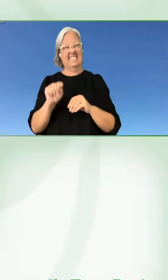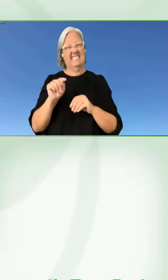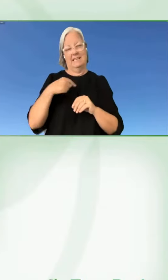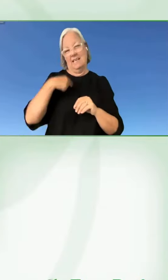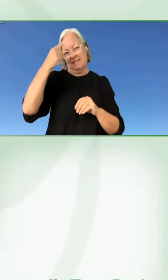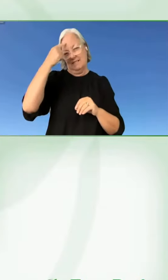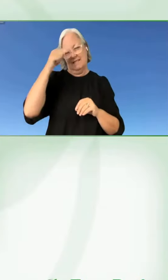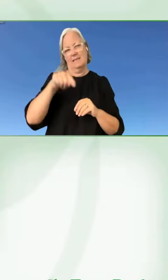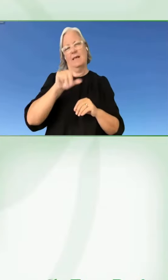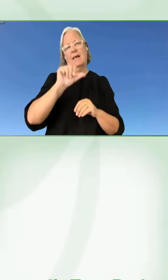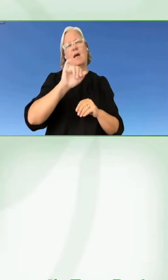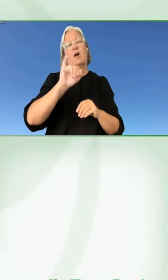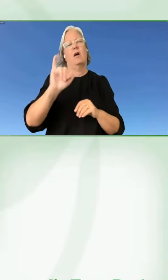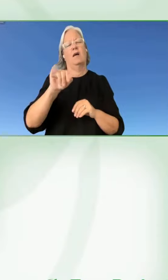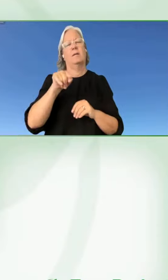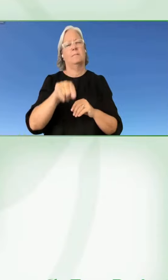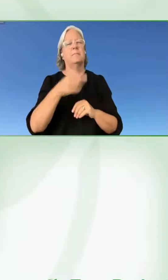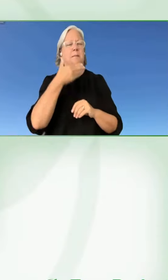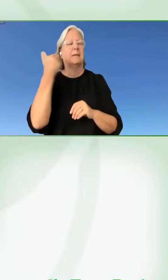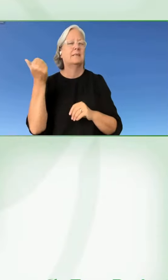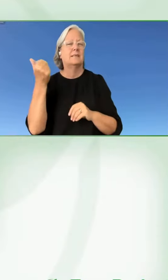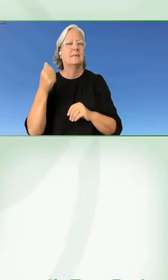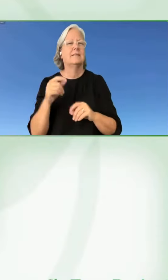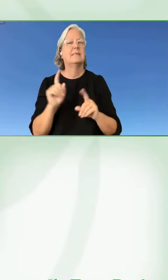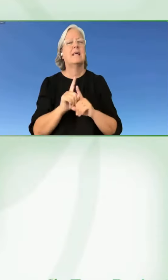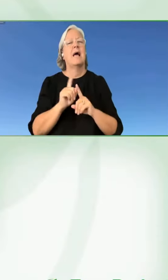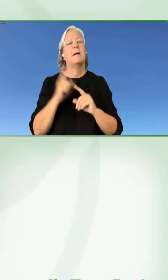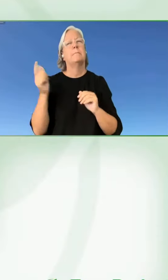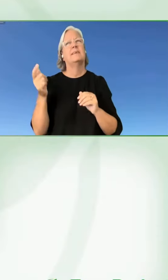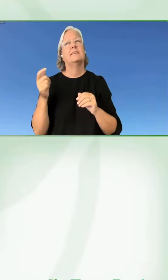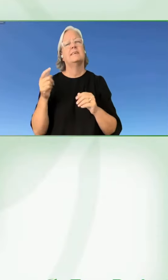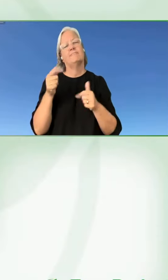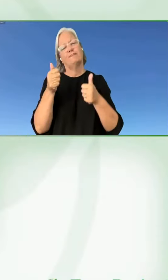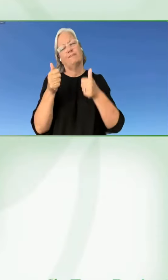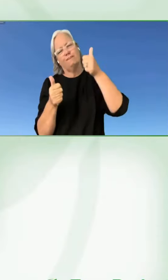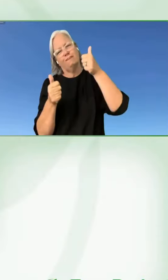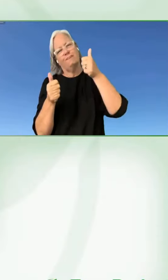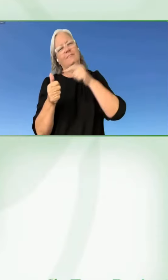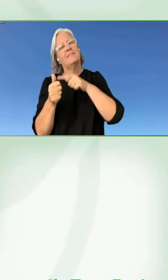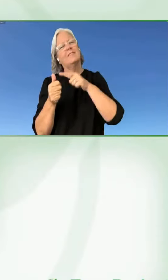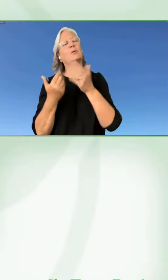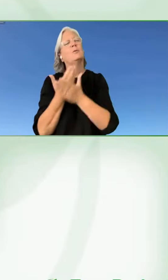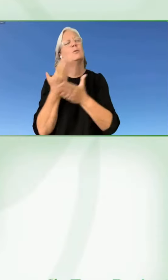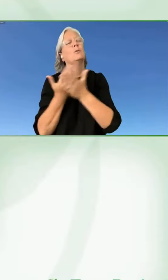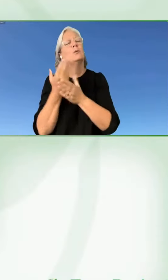So how would Invicta processing compare with manual altering.